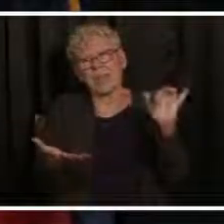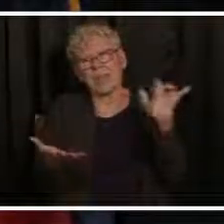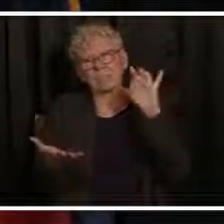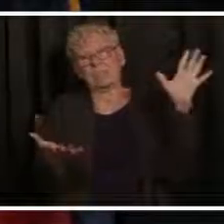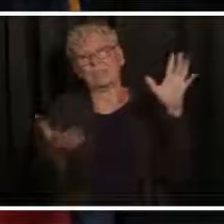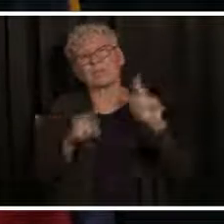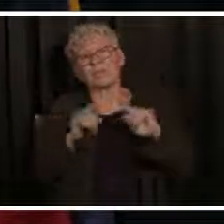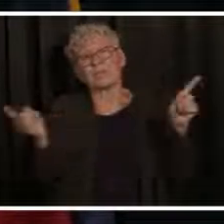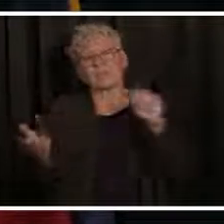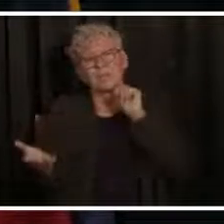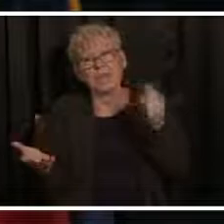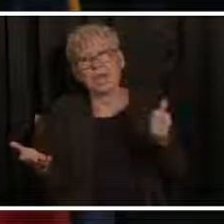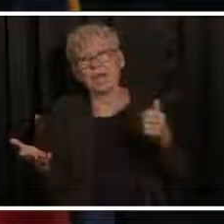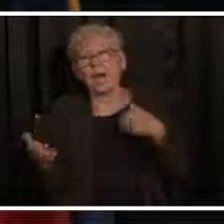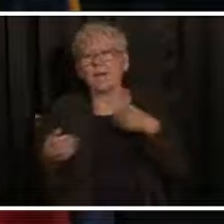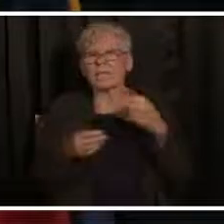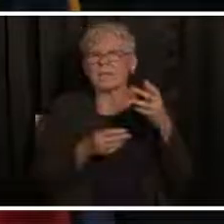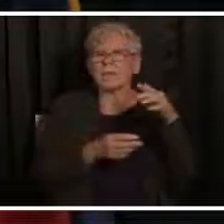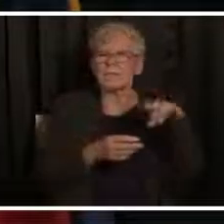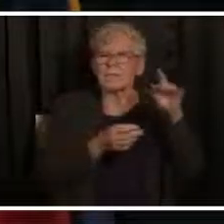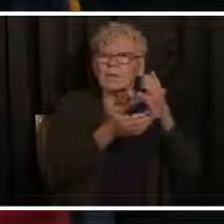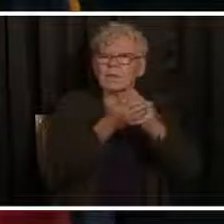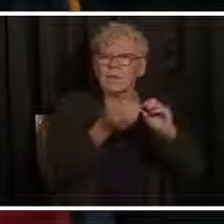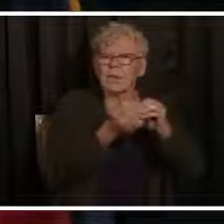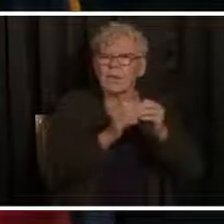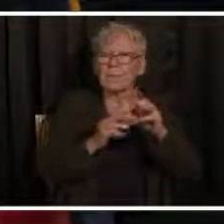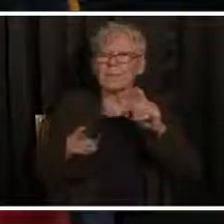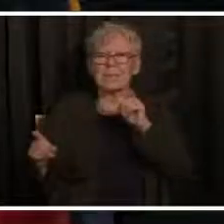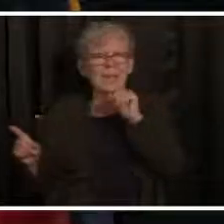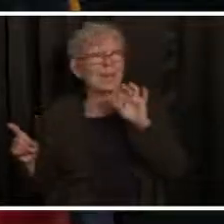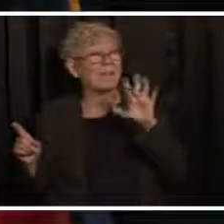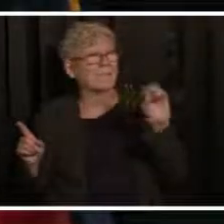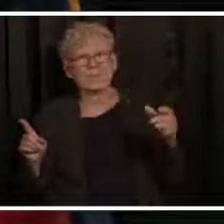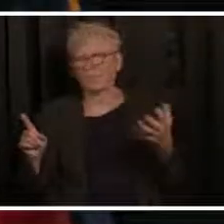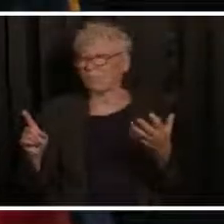not it's not the 95%. it it's uh um so it's not like 5% of